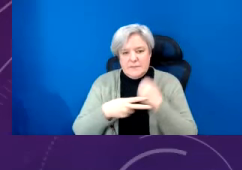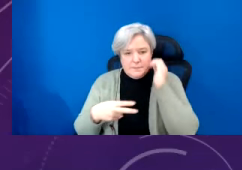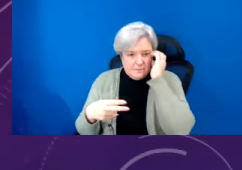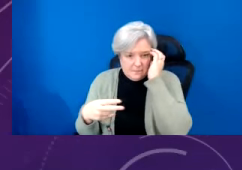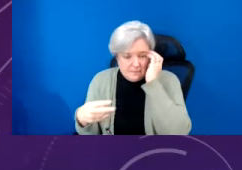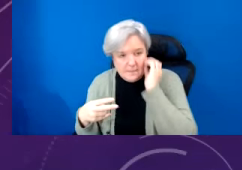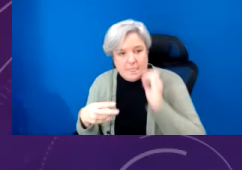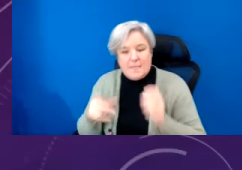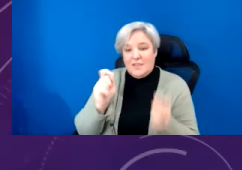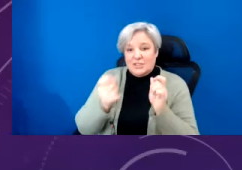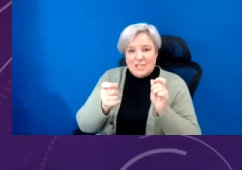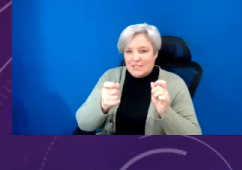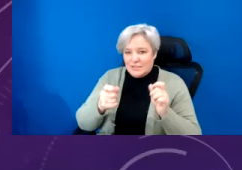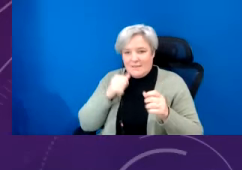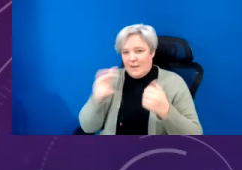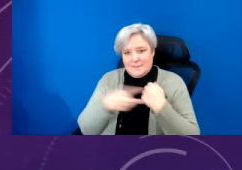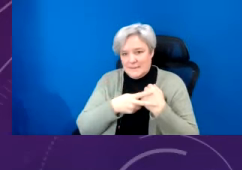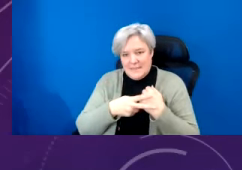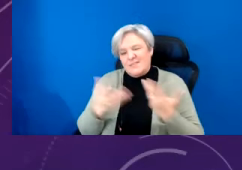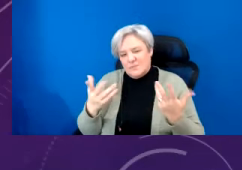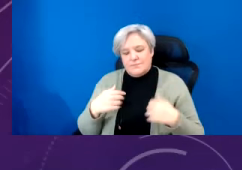the changes have not been saved into your course yet.